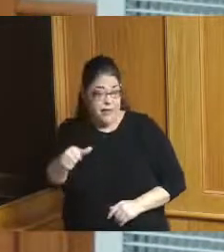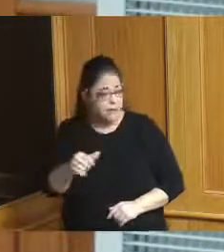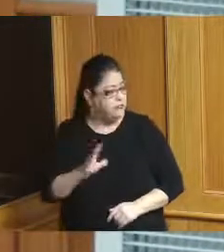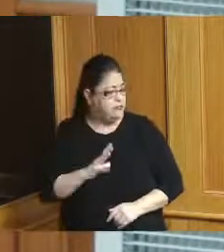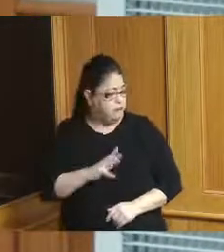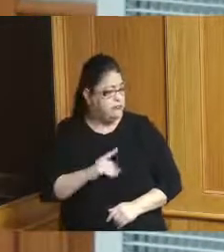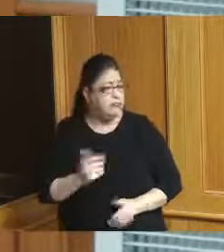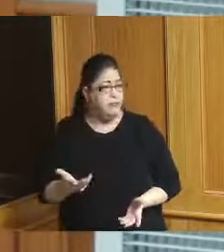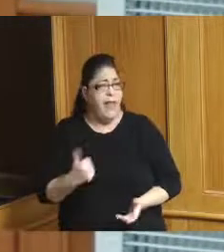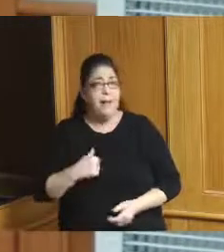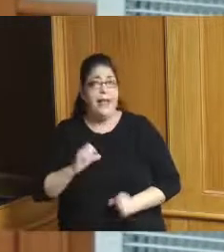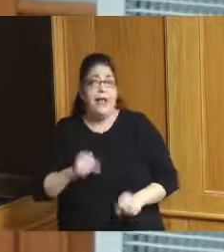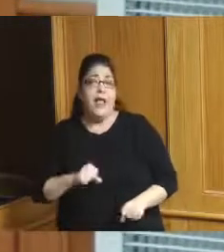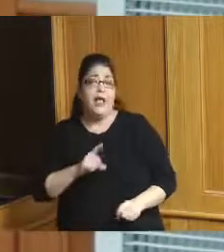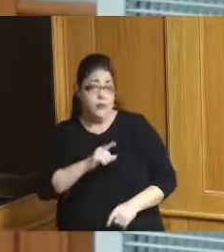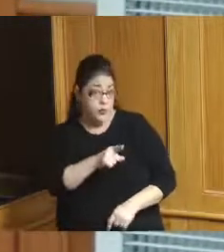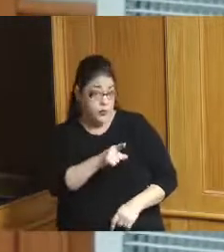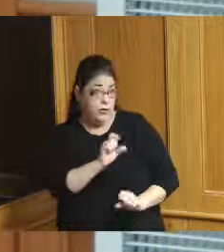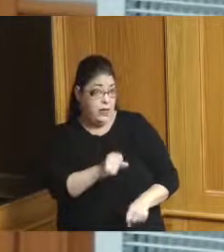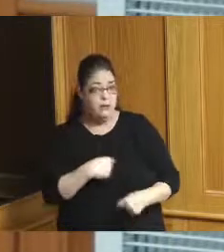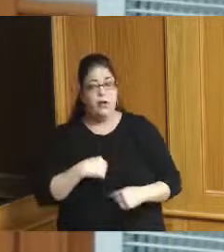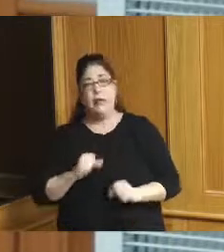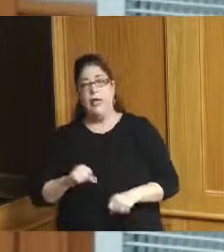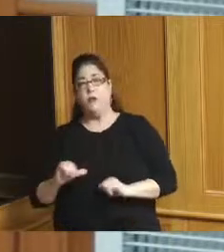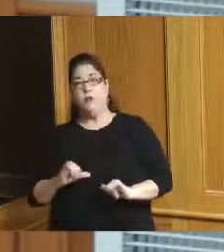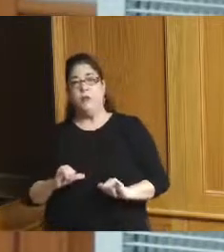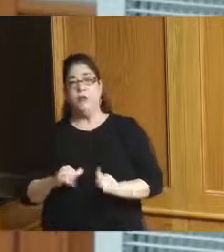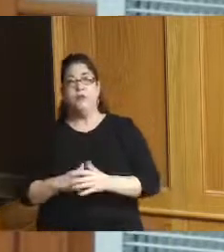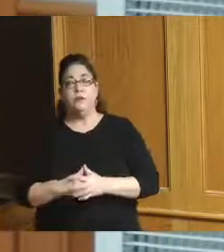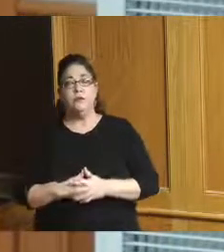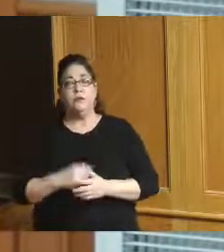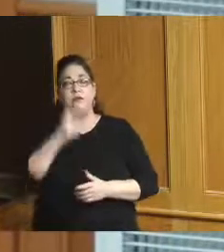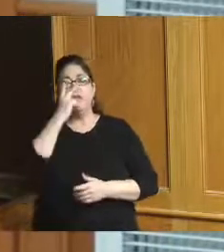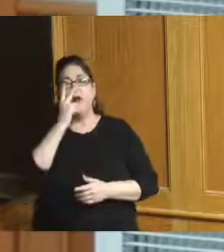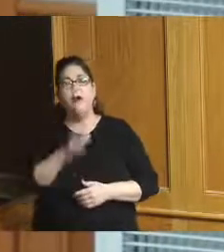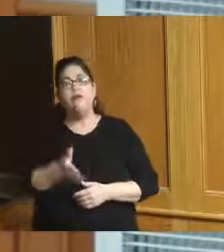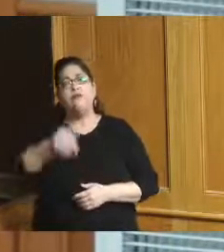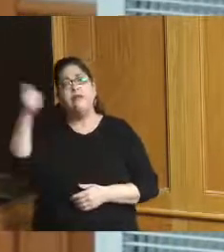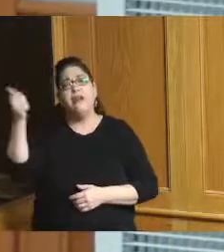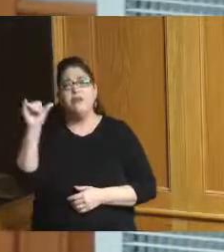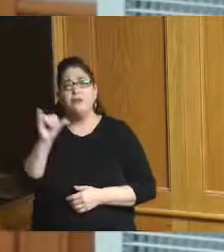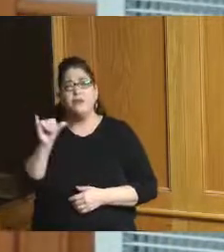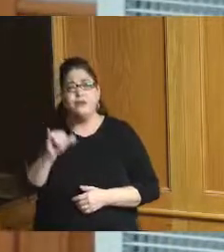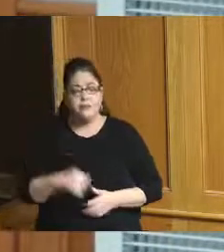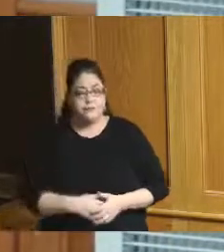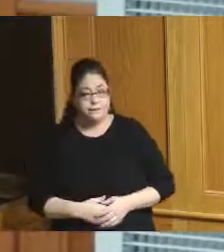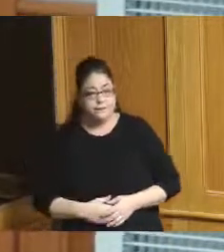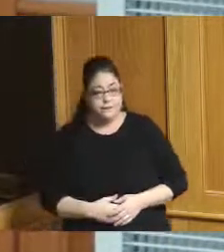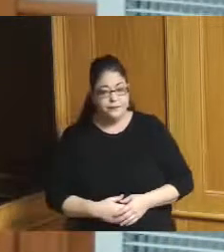maybe I can do this too which I know that we saw in the data so I think it's going to be like these